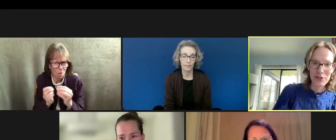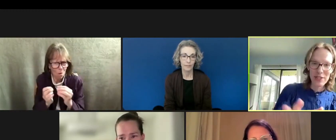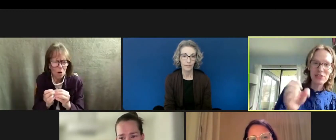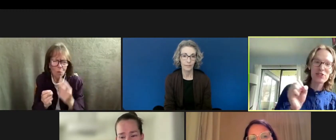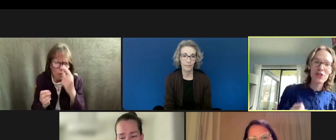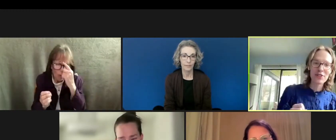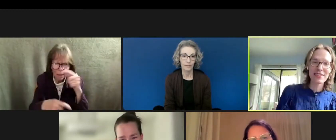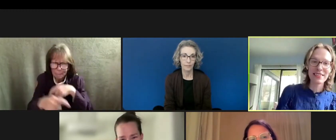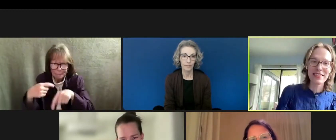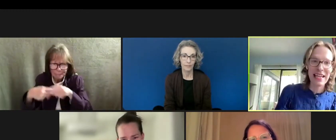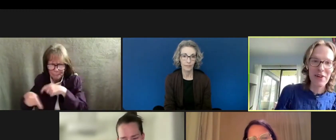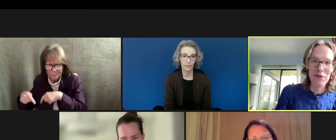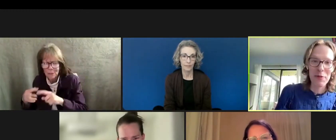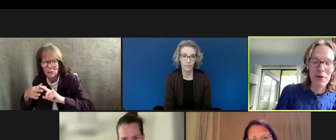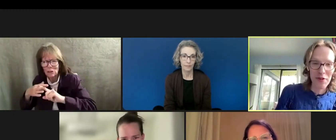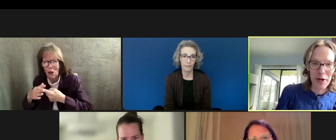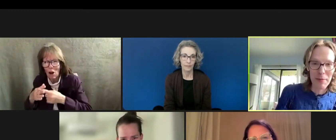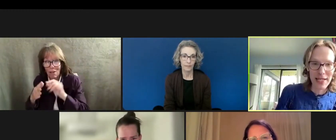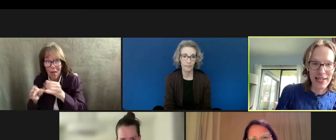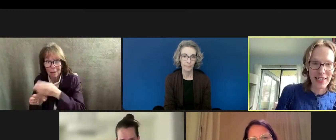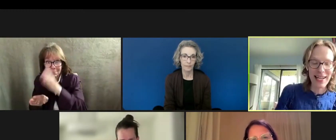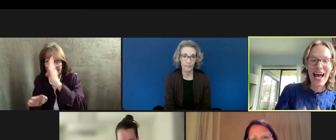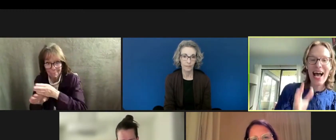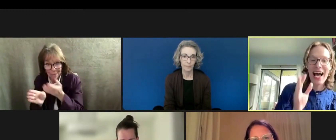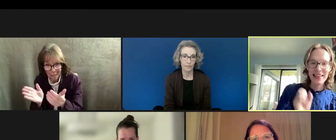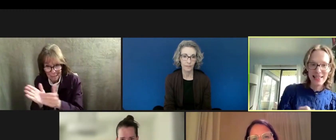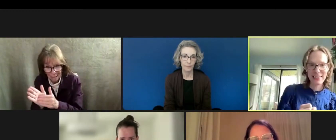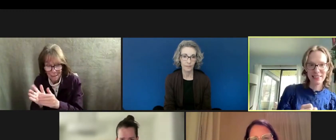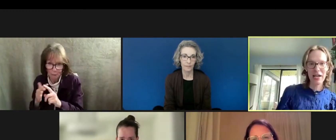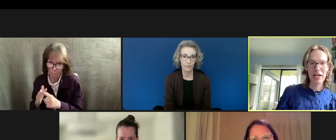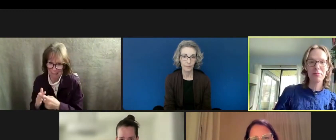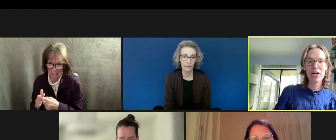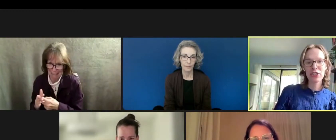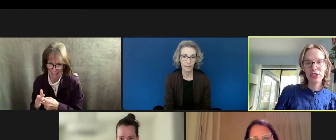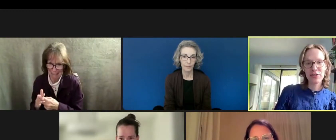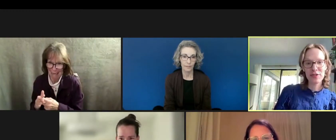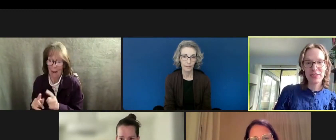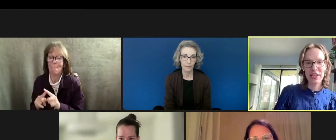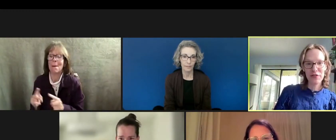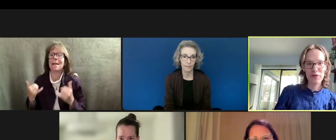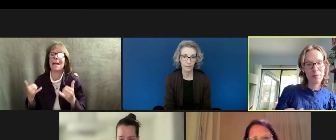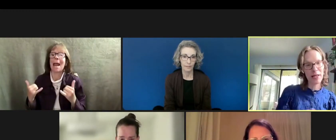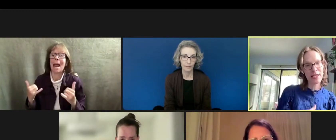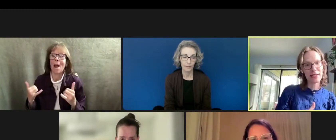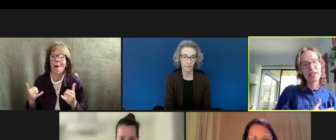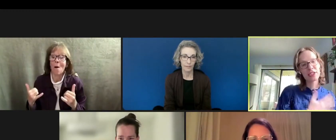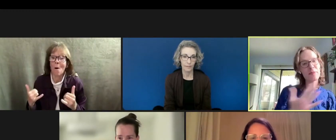So let's start the scene again from the very beginning. And this time just for the sake of replaying, Tamara,